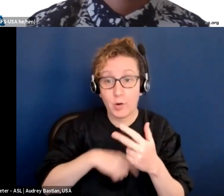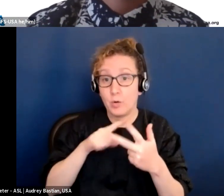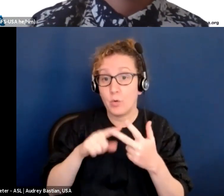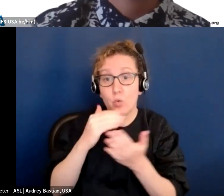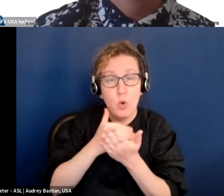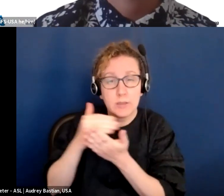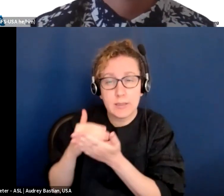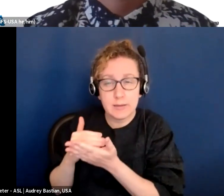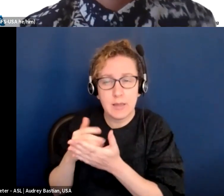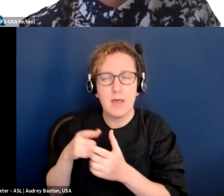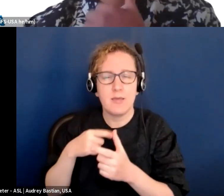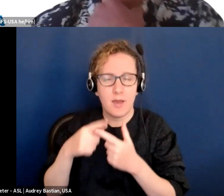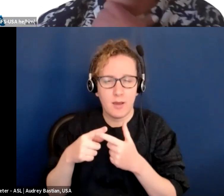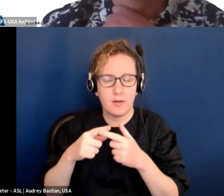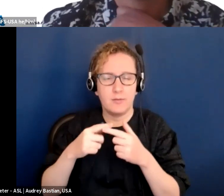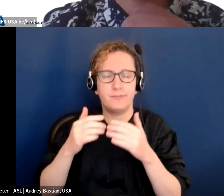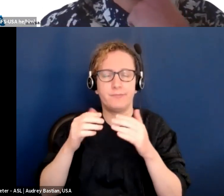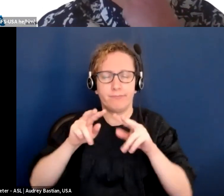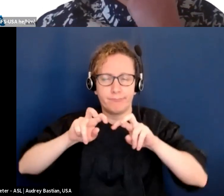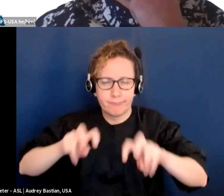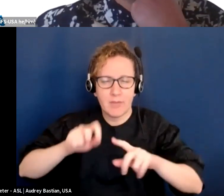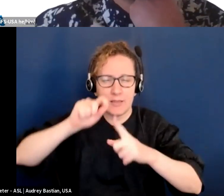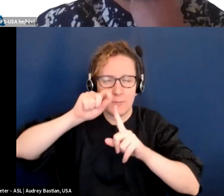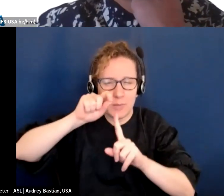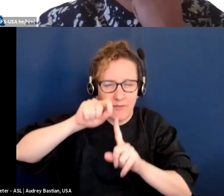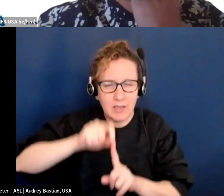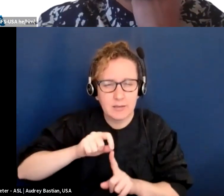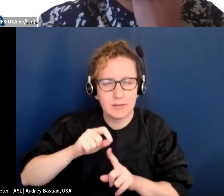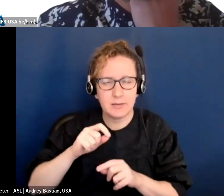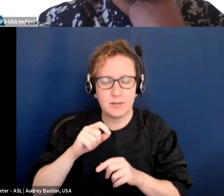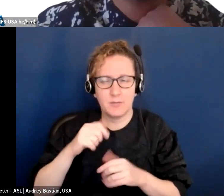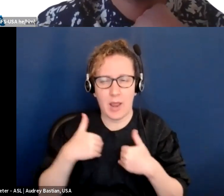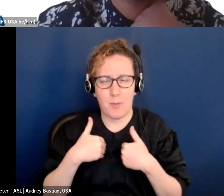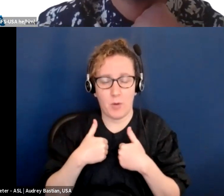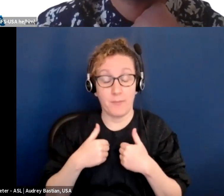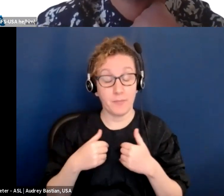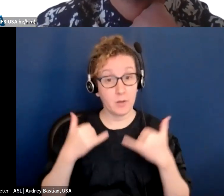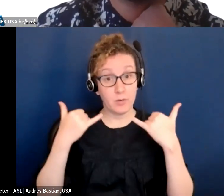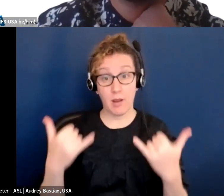for your animal. Right now, we see a distinction internationally between a service animal for